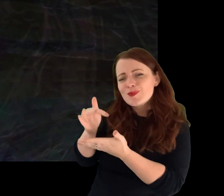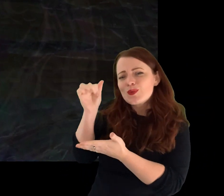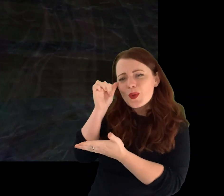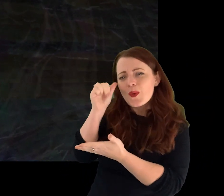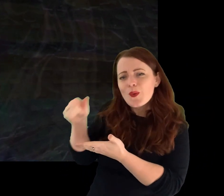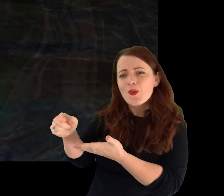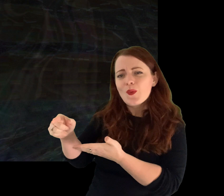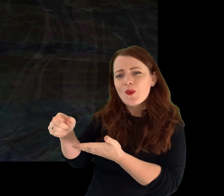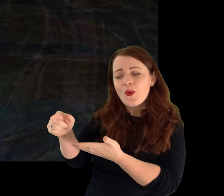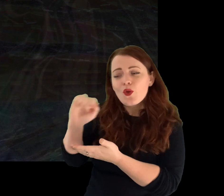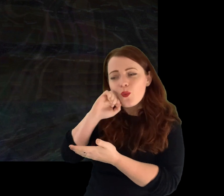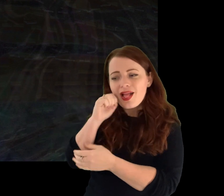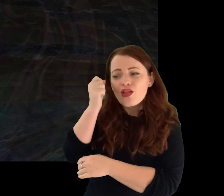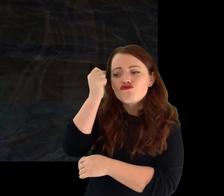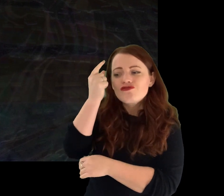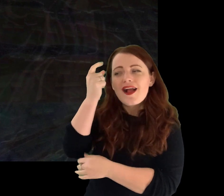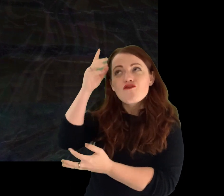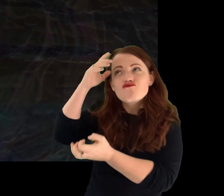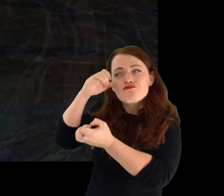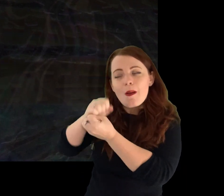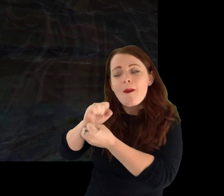You will come to your senses and remember